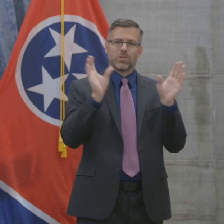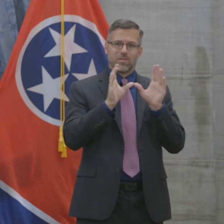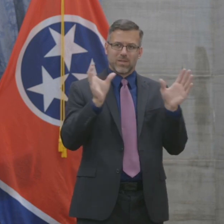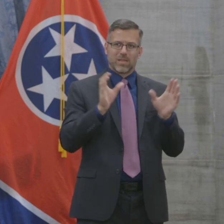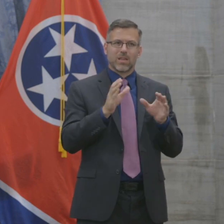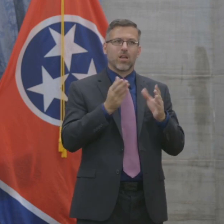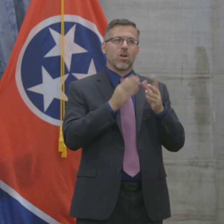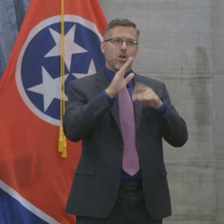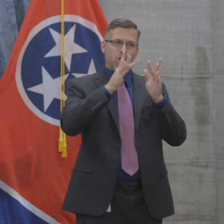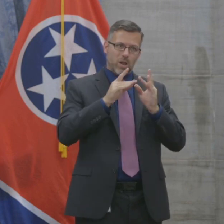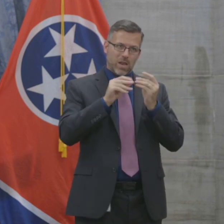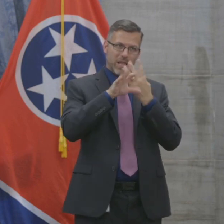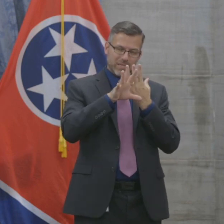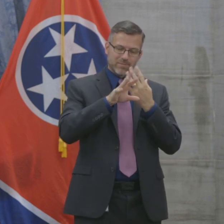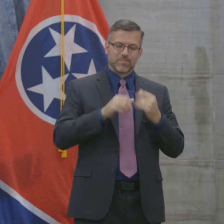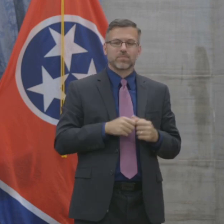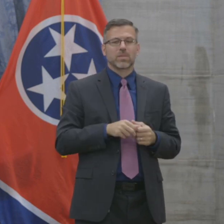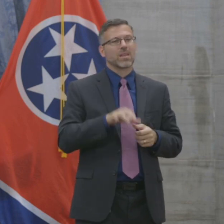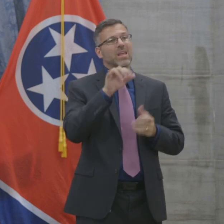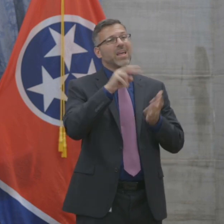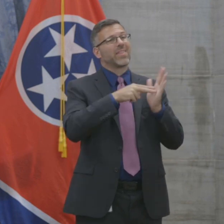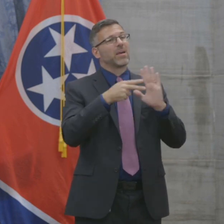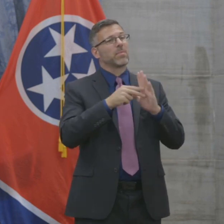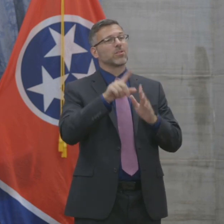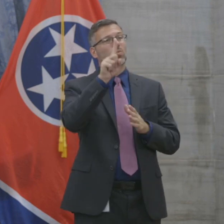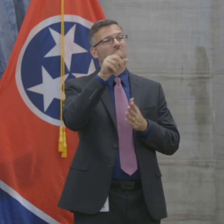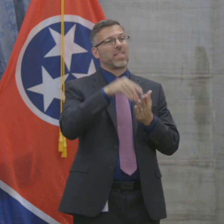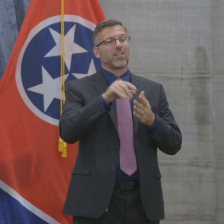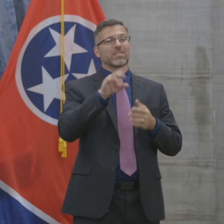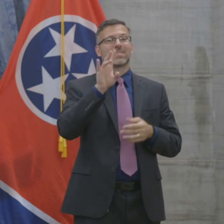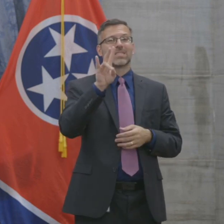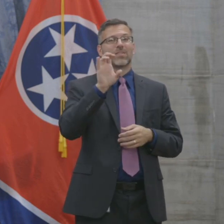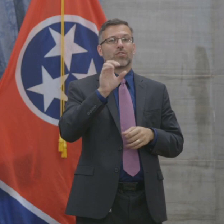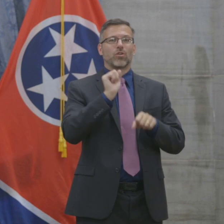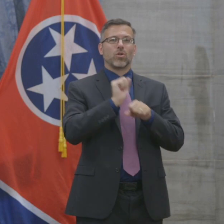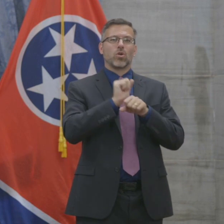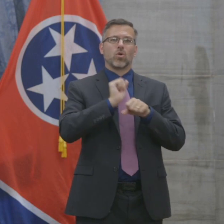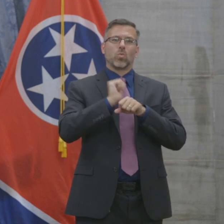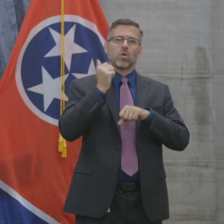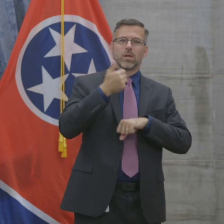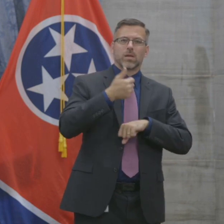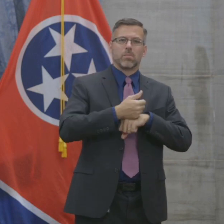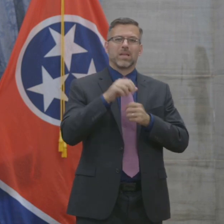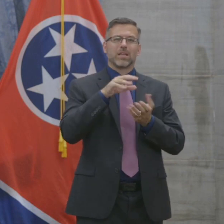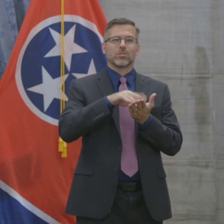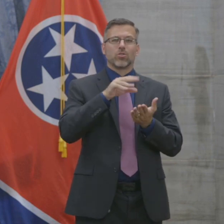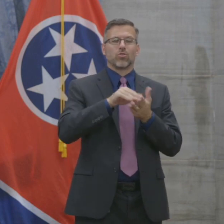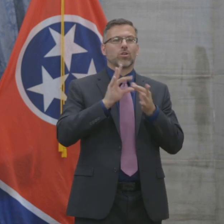department has developed a video library, just like we have for some of our other subject areas, for CTE. And that includes